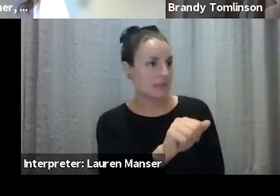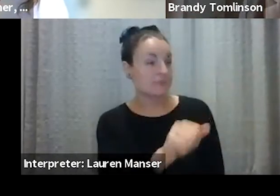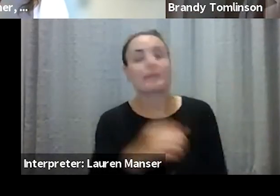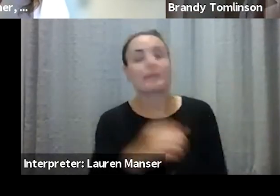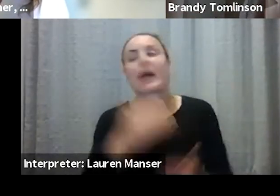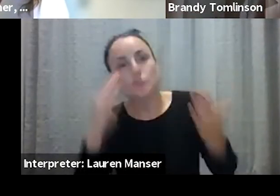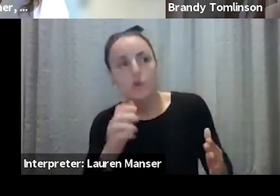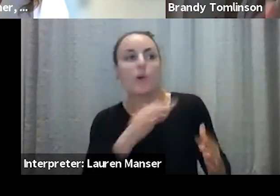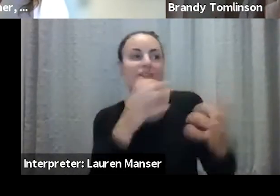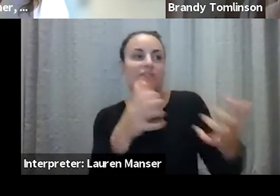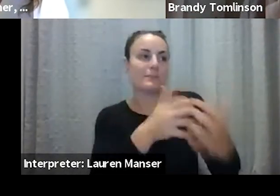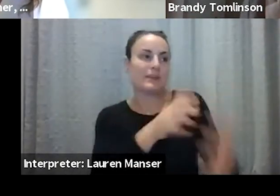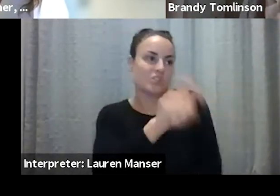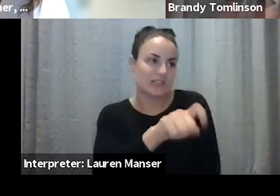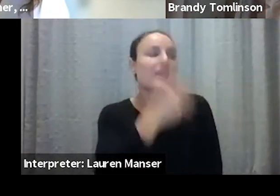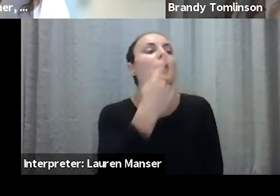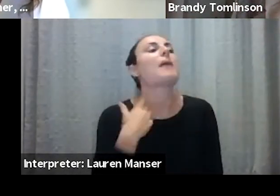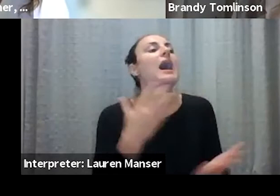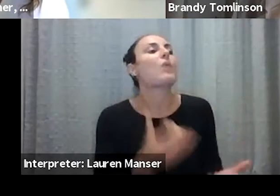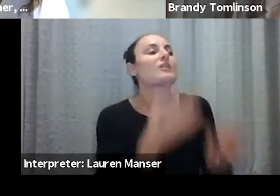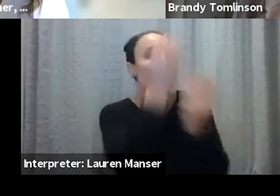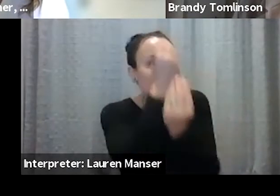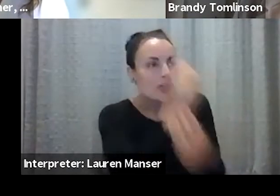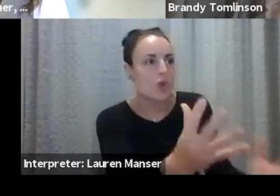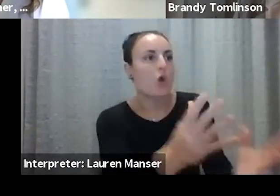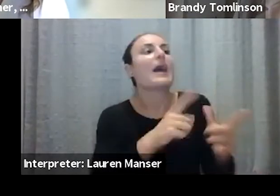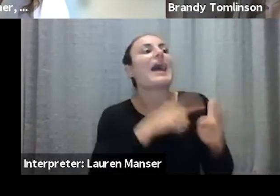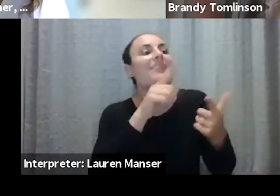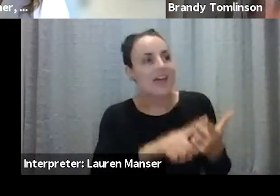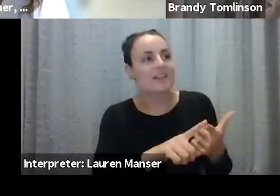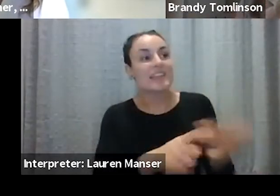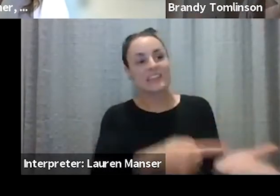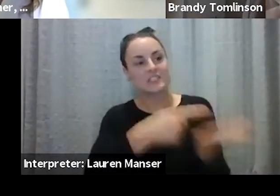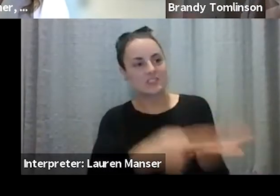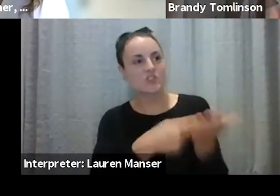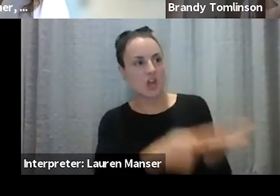so that way you can begin to dialogue with them, and they can discuss it with you as well